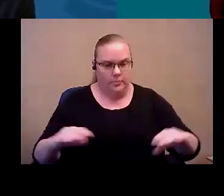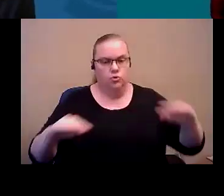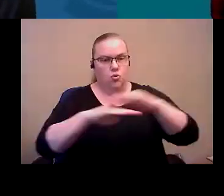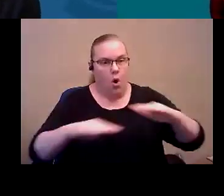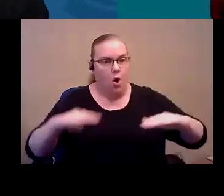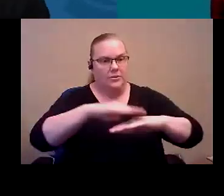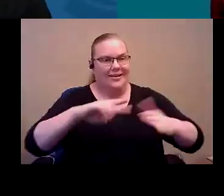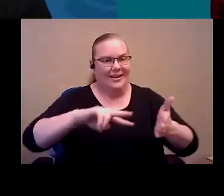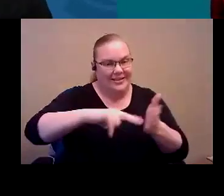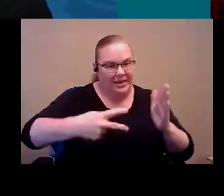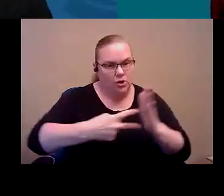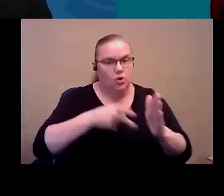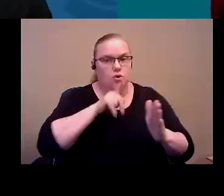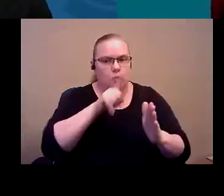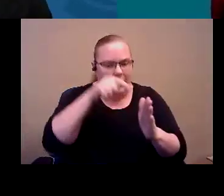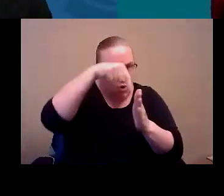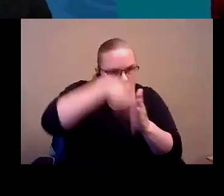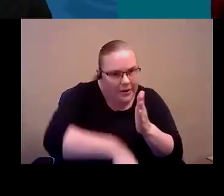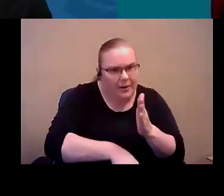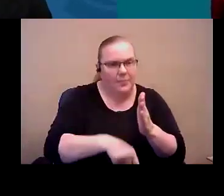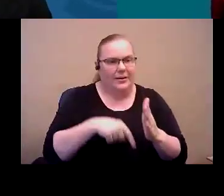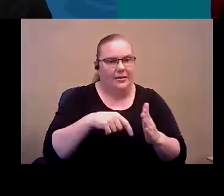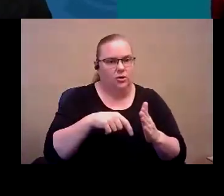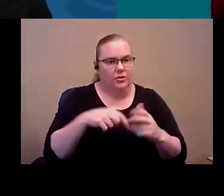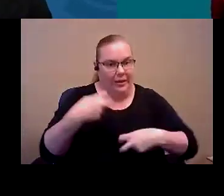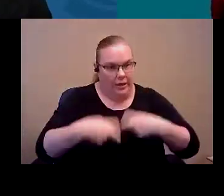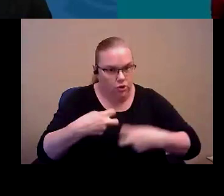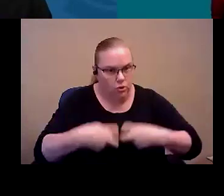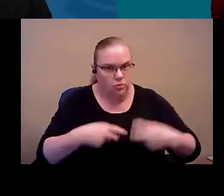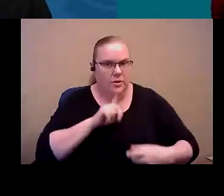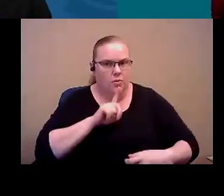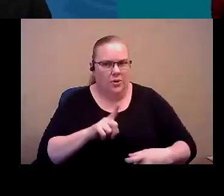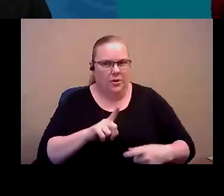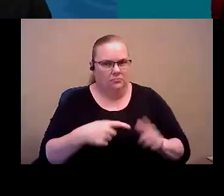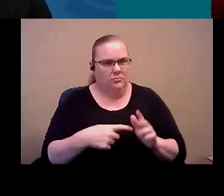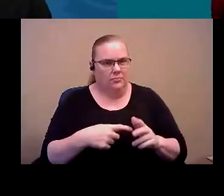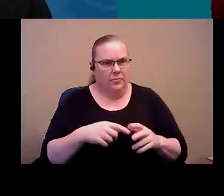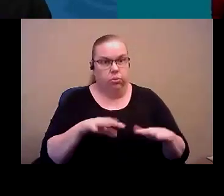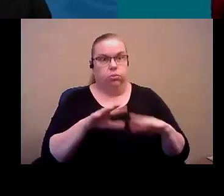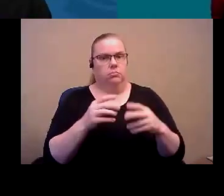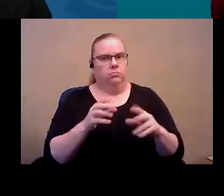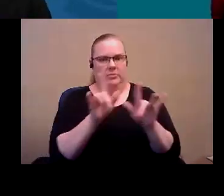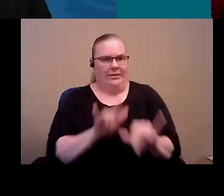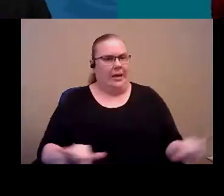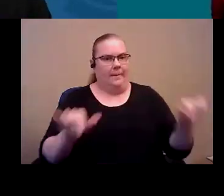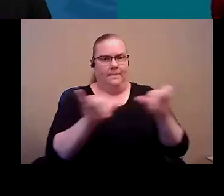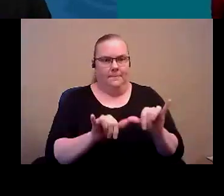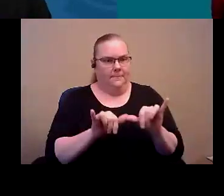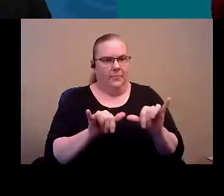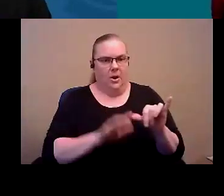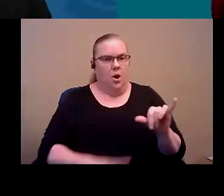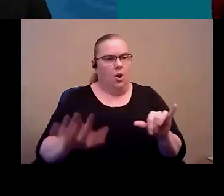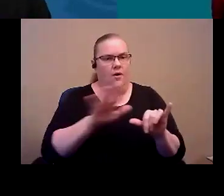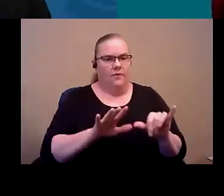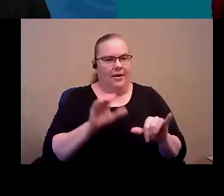to really dive deeply into the issues that are really so ubiquitous across the HCBS service delivery system.